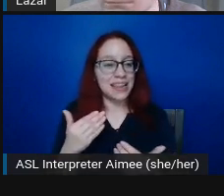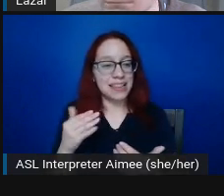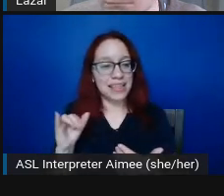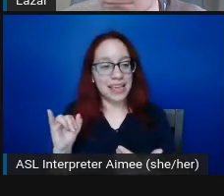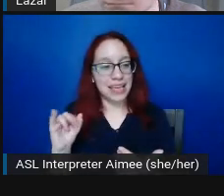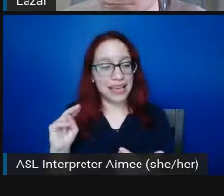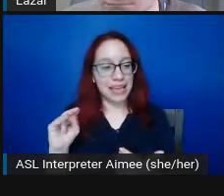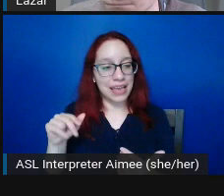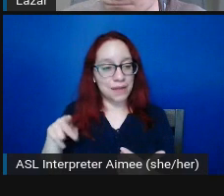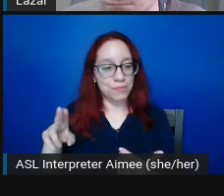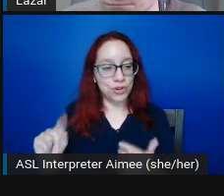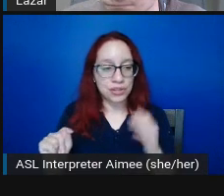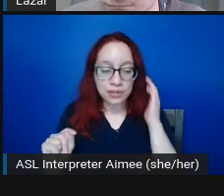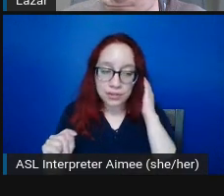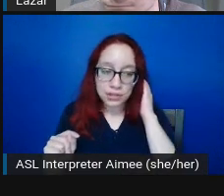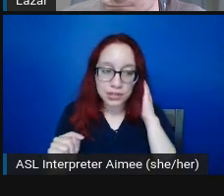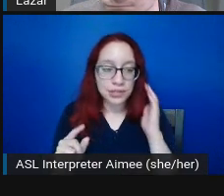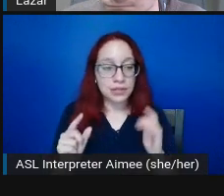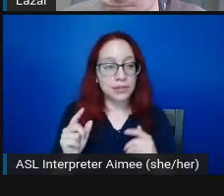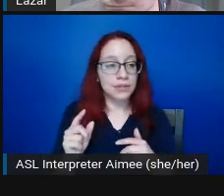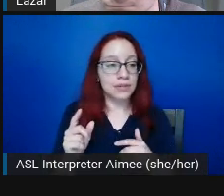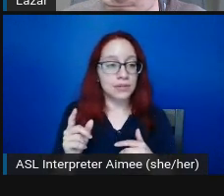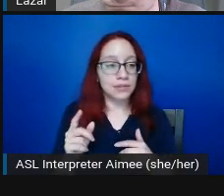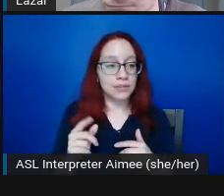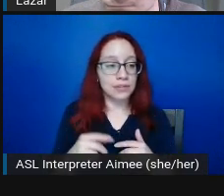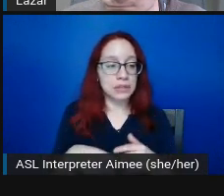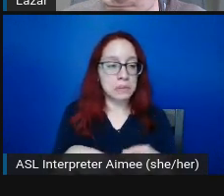This small, so to say, small oversight,